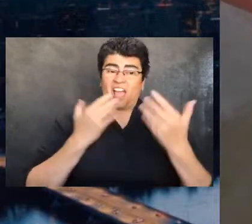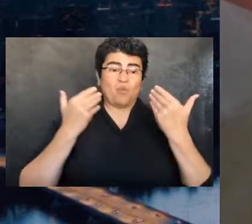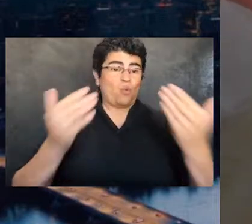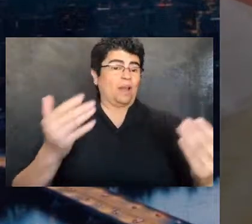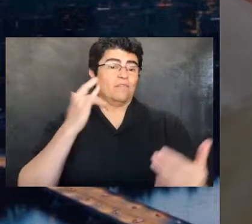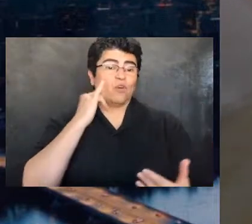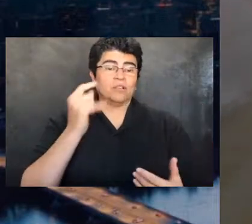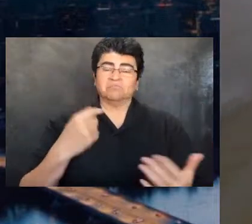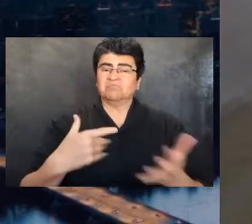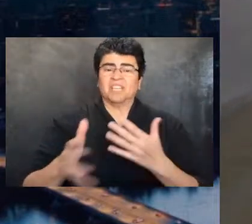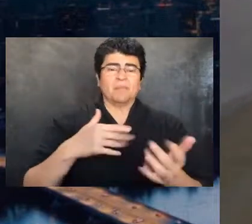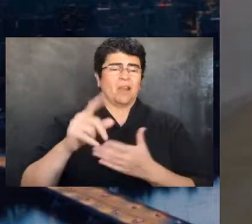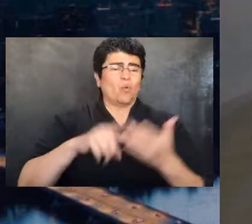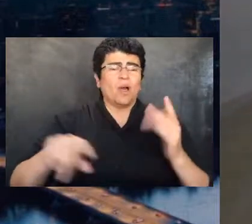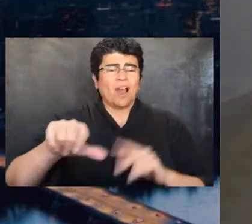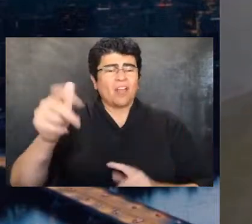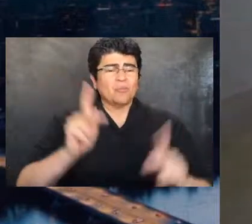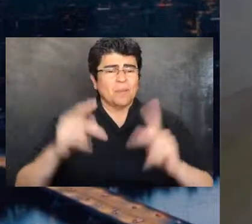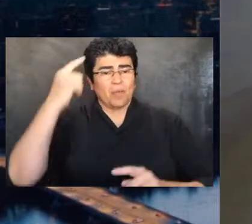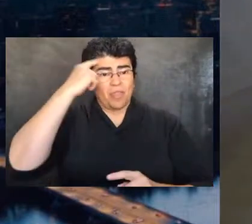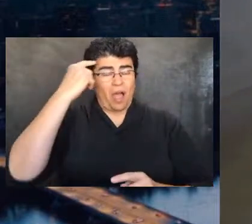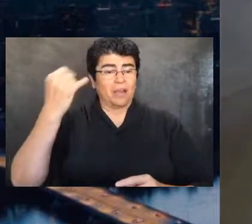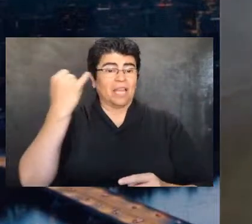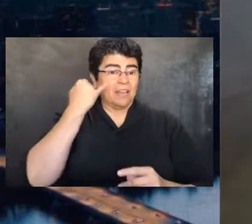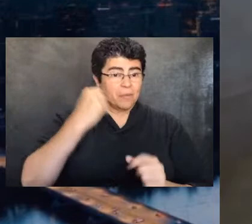and it didn't matter what they thought so long as it was something that made me happy.